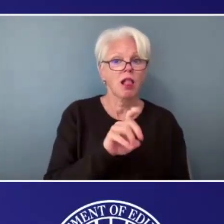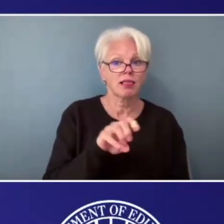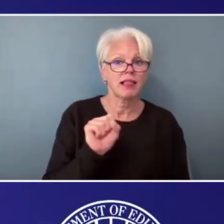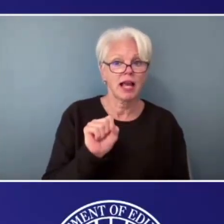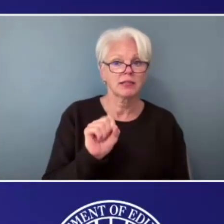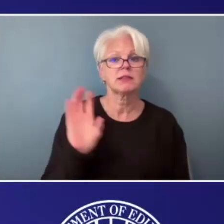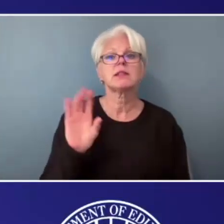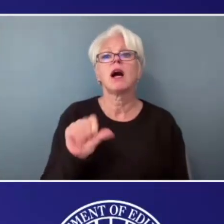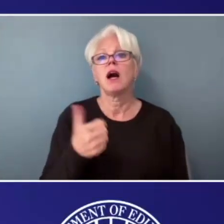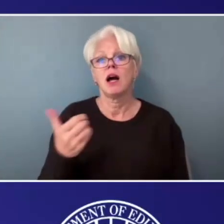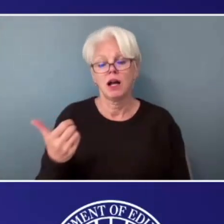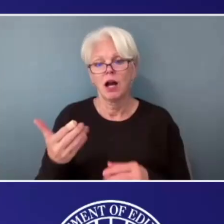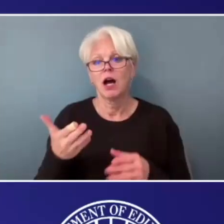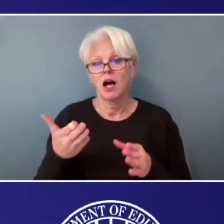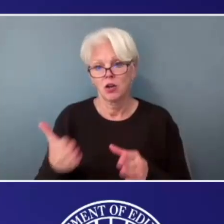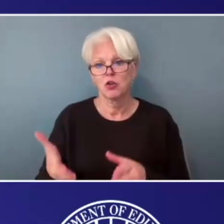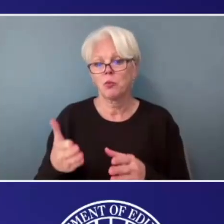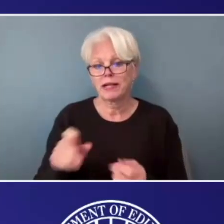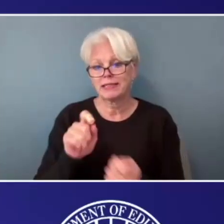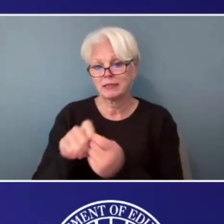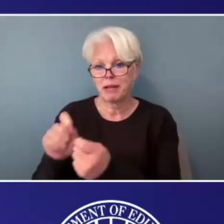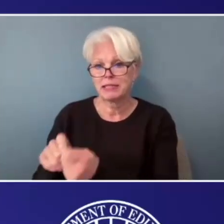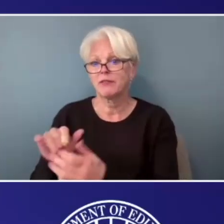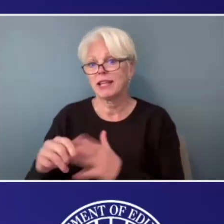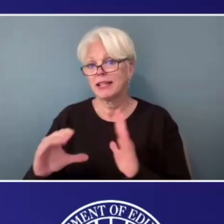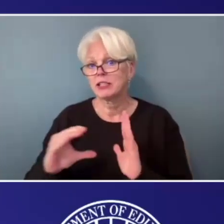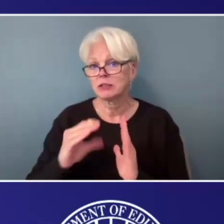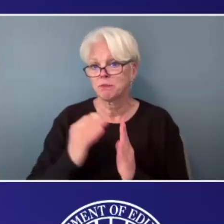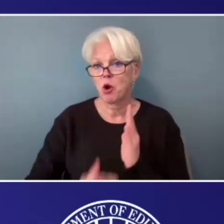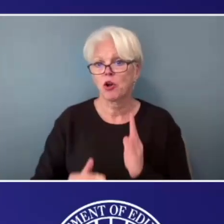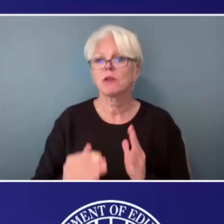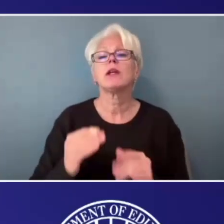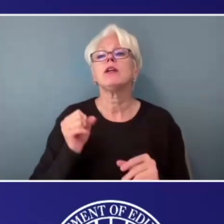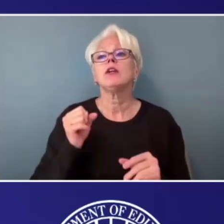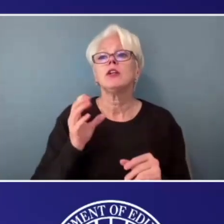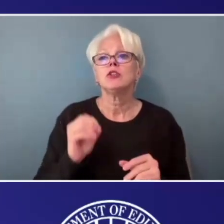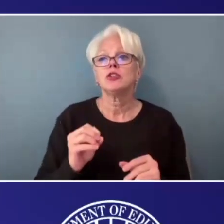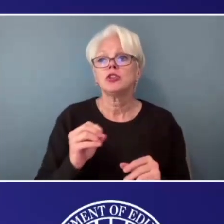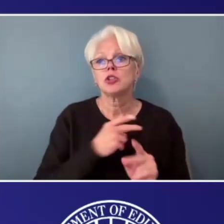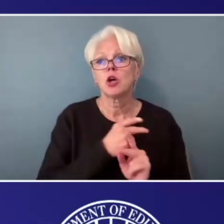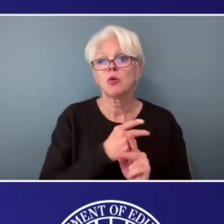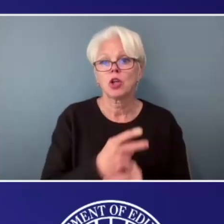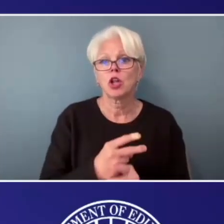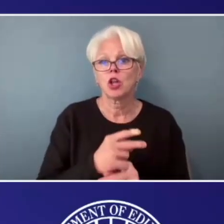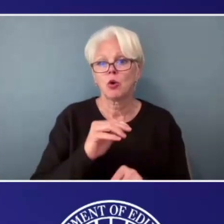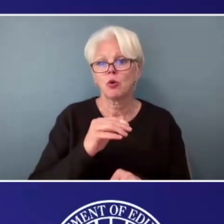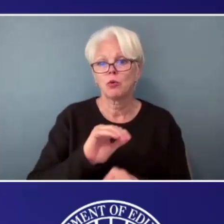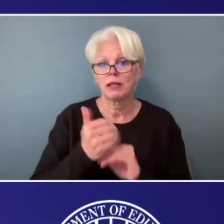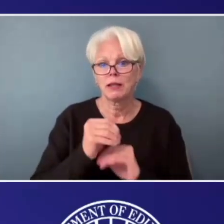in this part. The loan limits that were put in place by OBB very specifically state